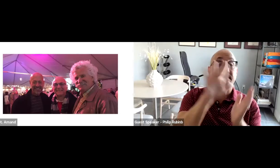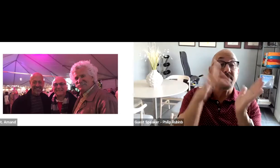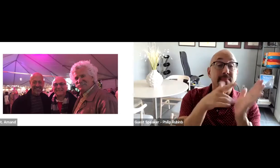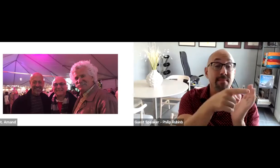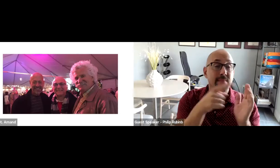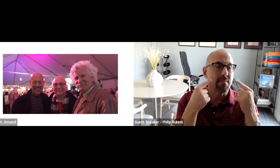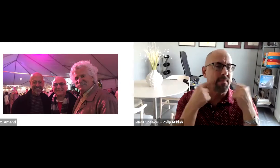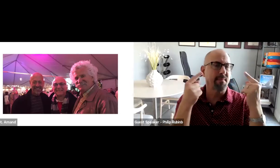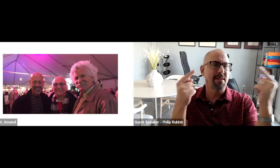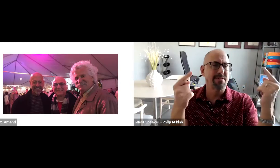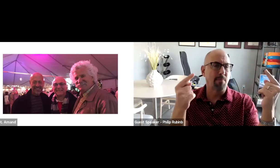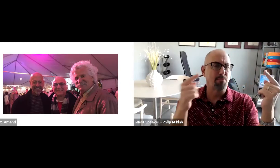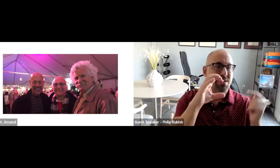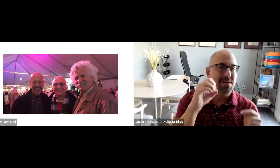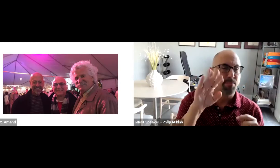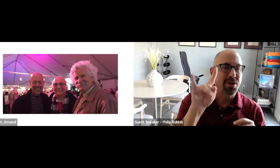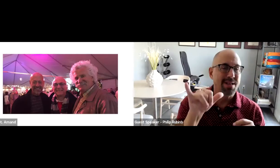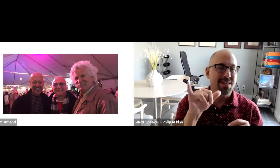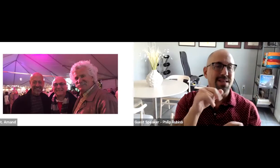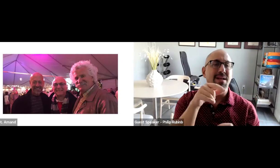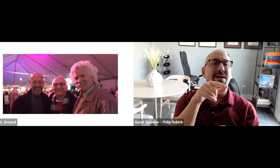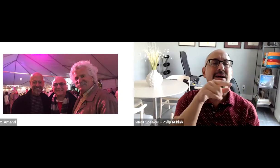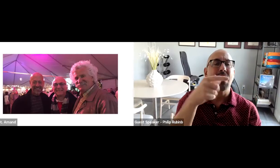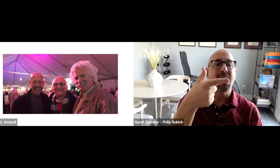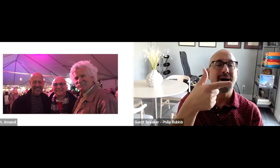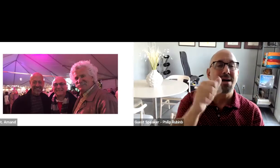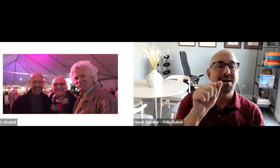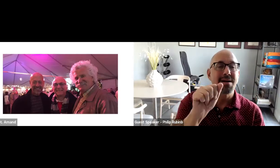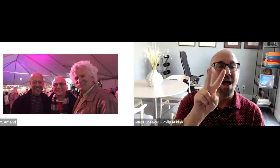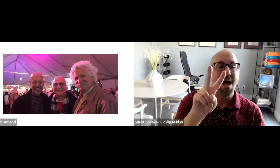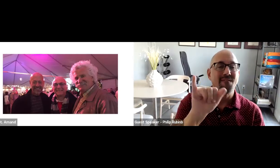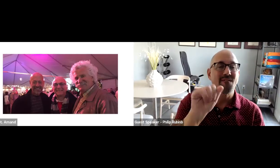And in the center is a fairly famous actor.